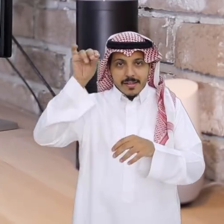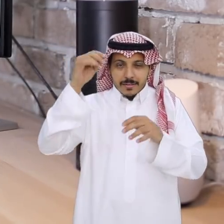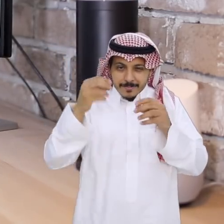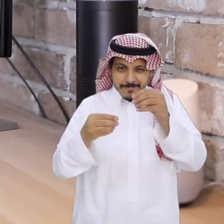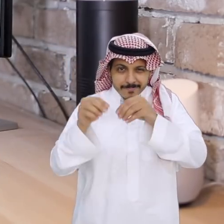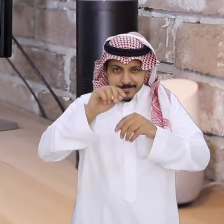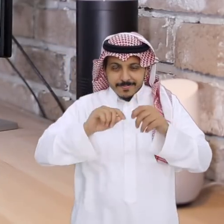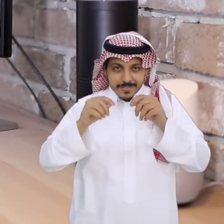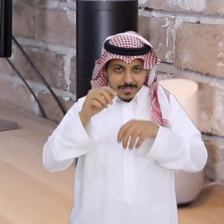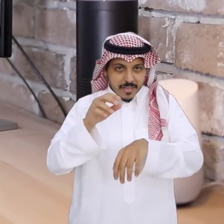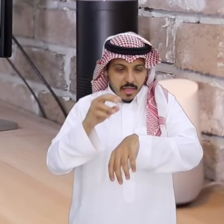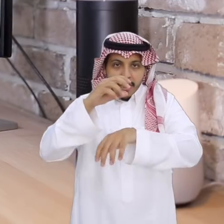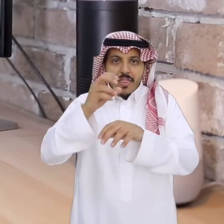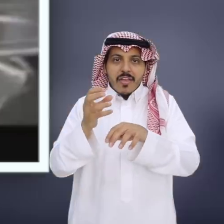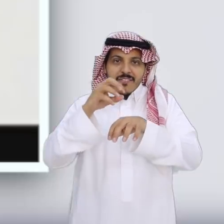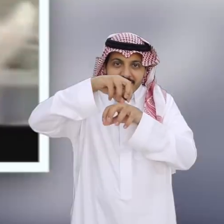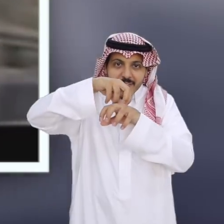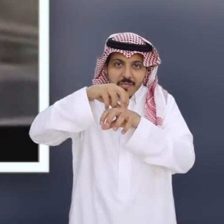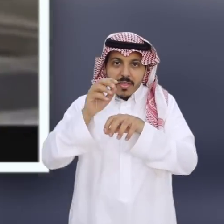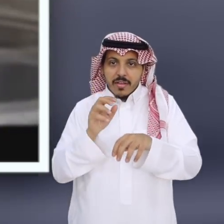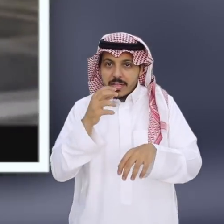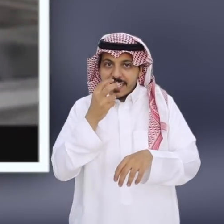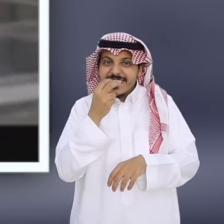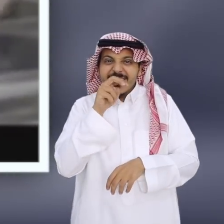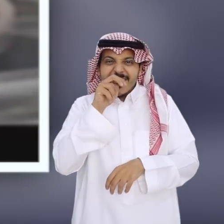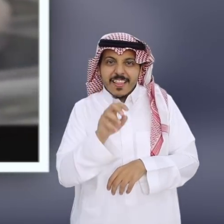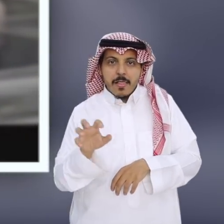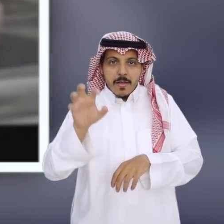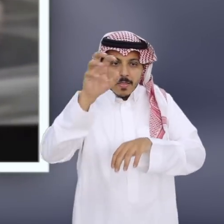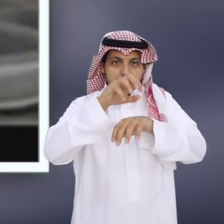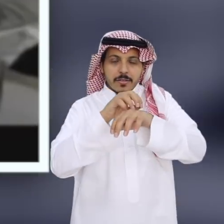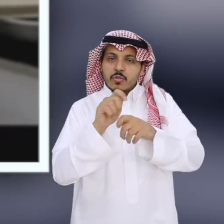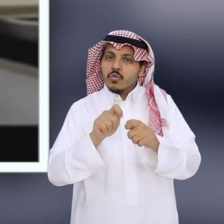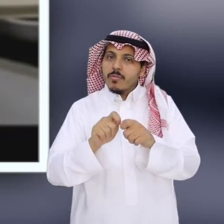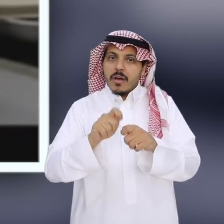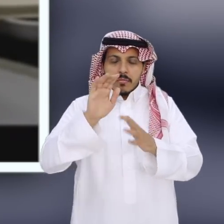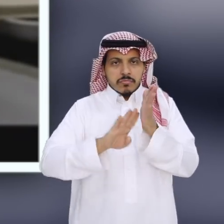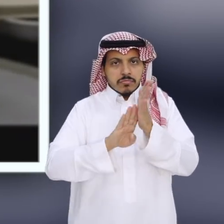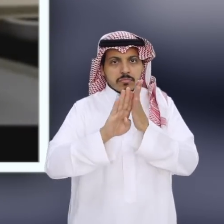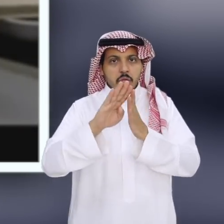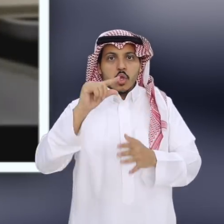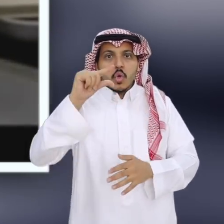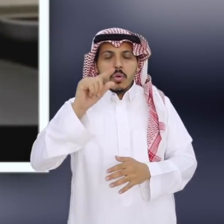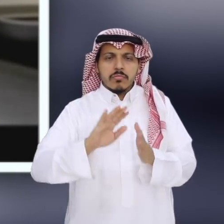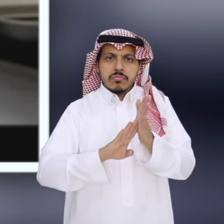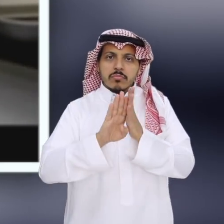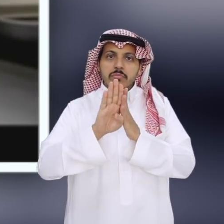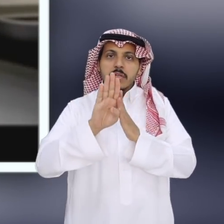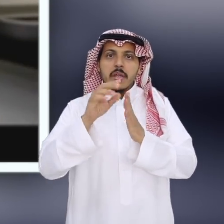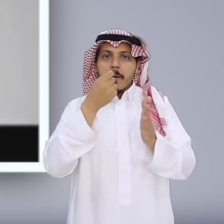Medicine is evolving. God said not matter how much you are educated, you are still ignorant.